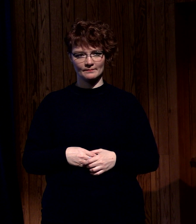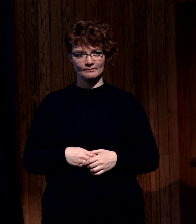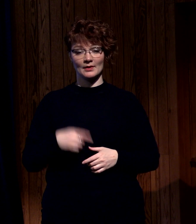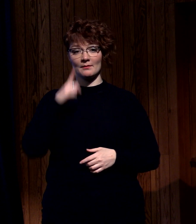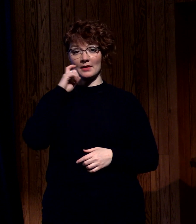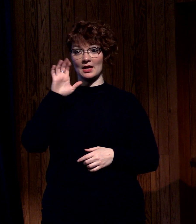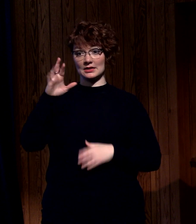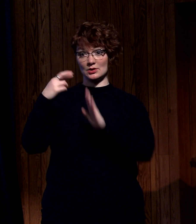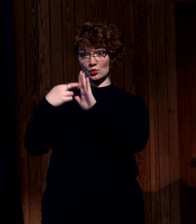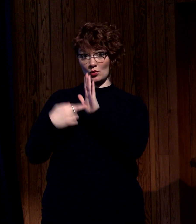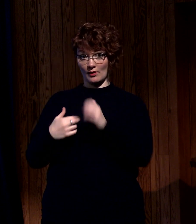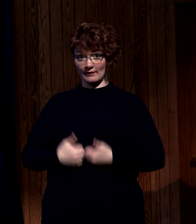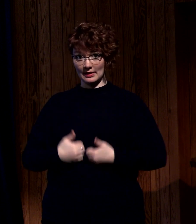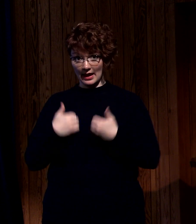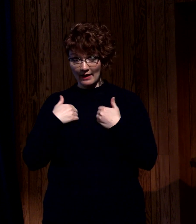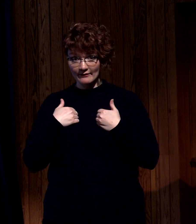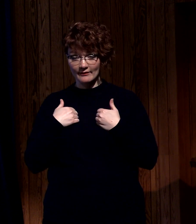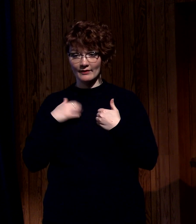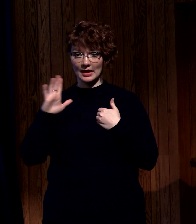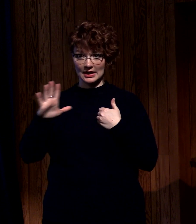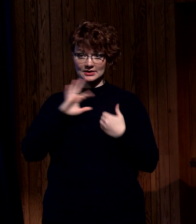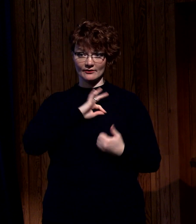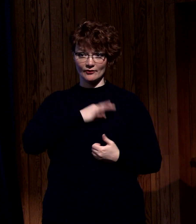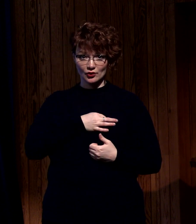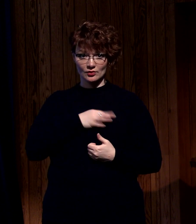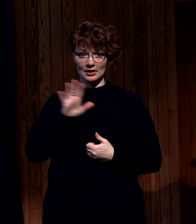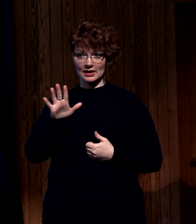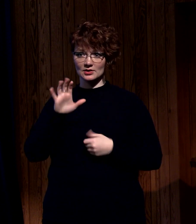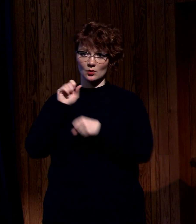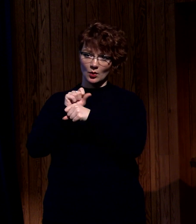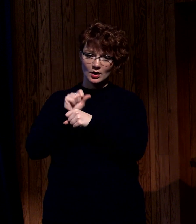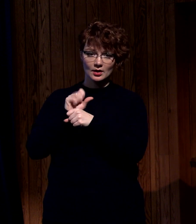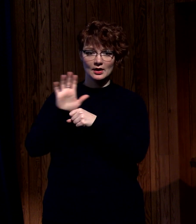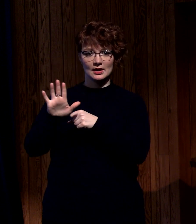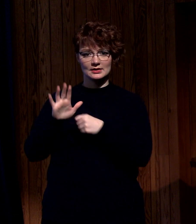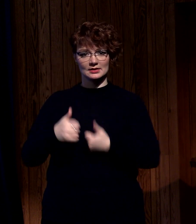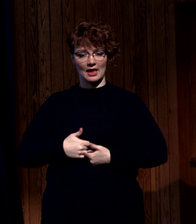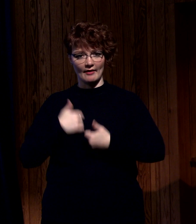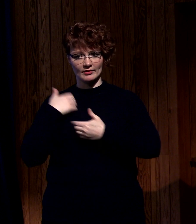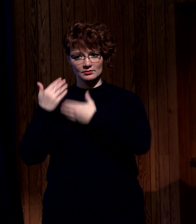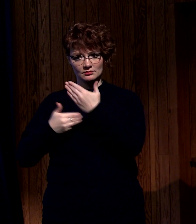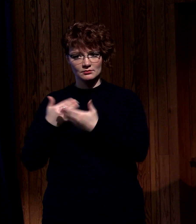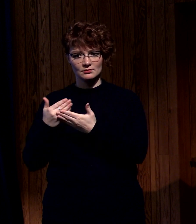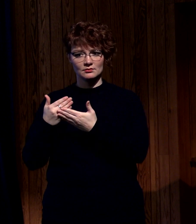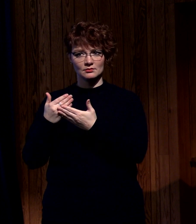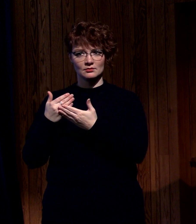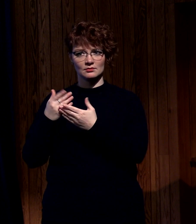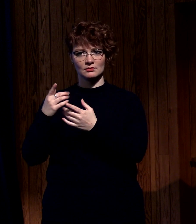of life and the fruits of its labor. I get to teach God's